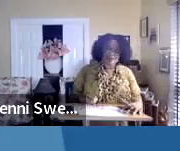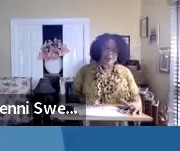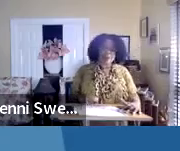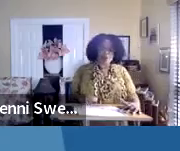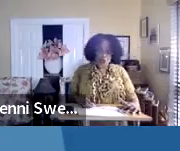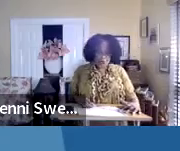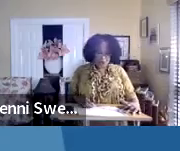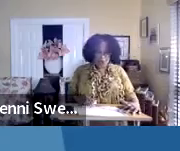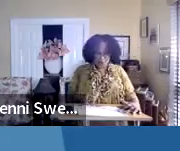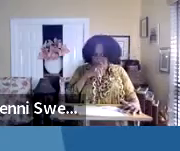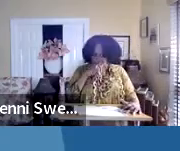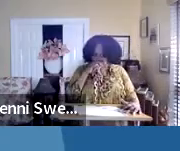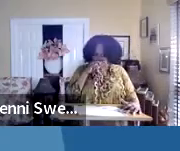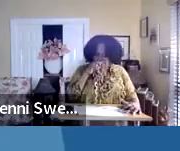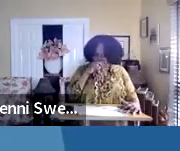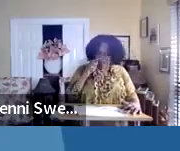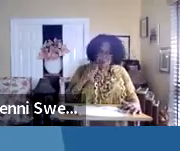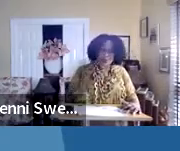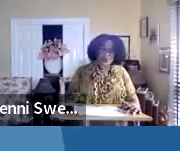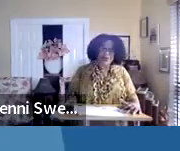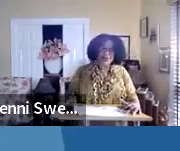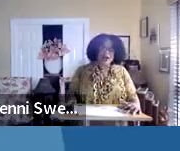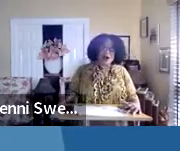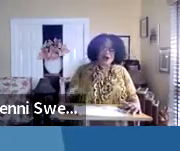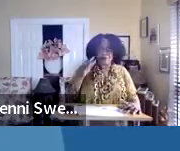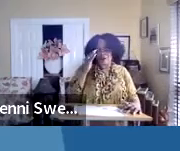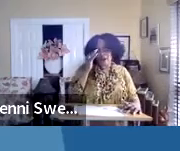Financial, legal, and support strategies. And that is Friday November 17 from 12 noon to 2:00